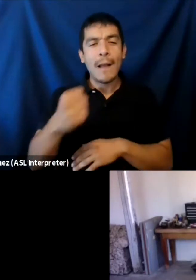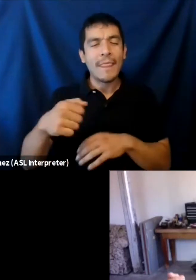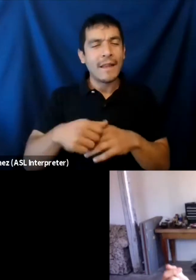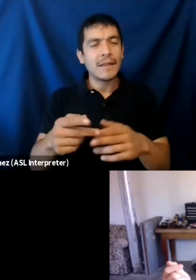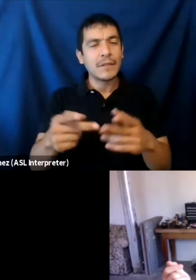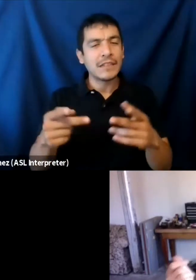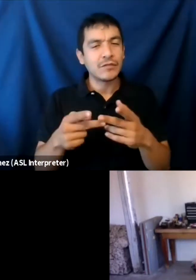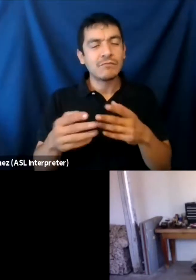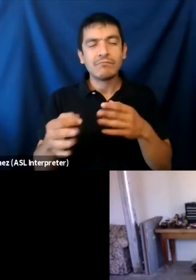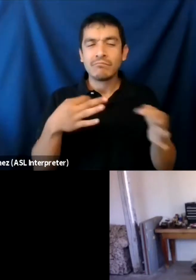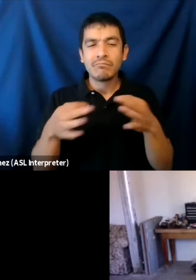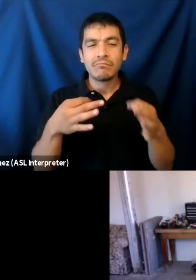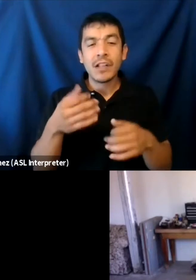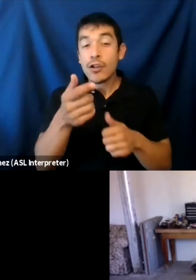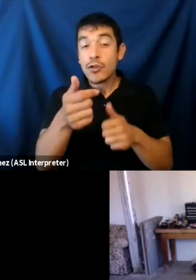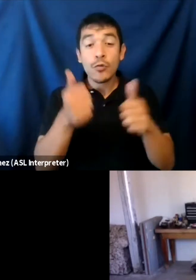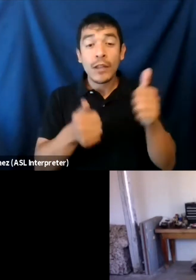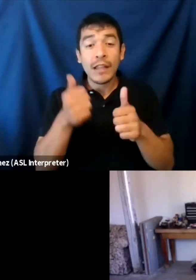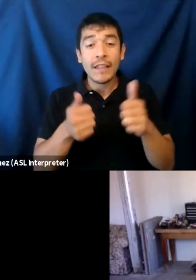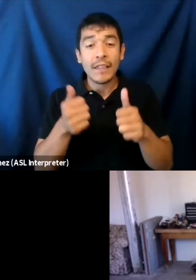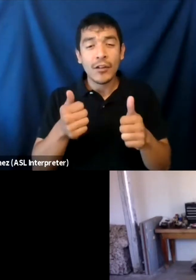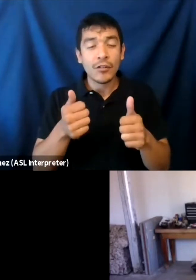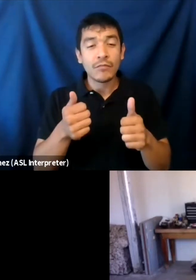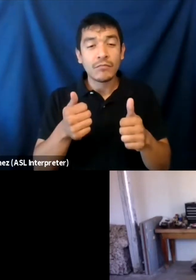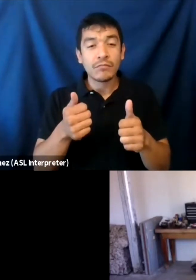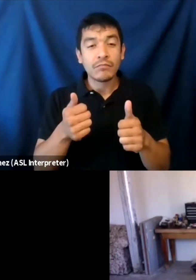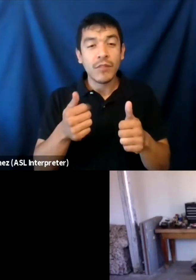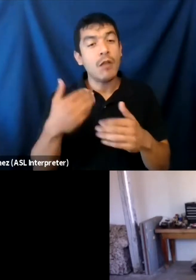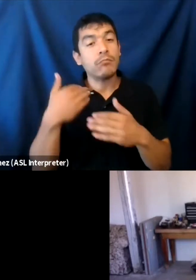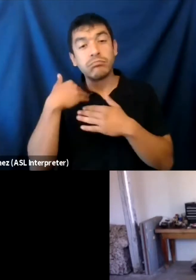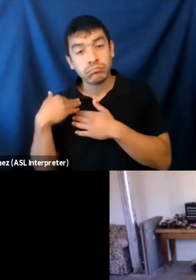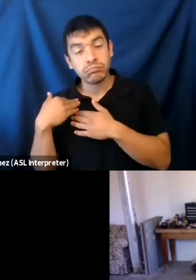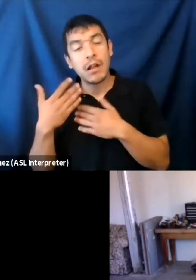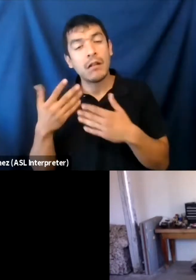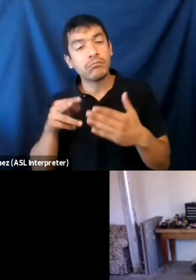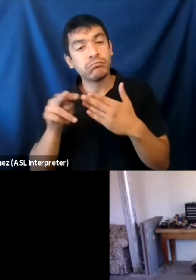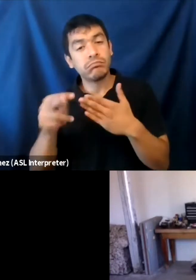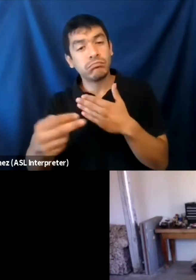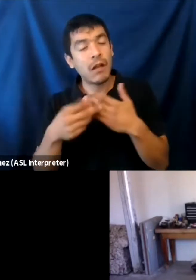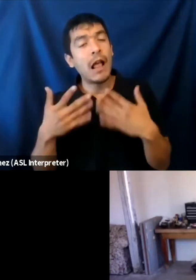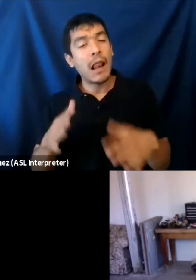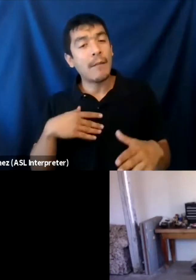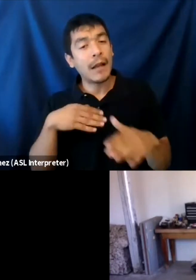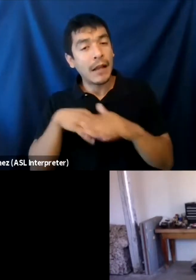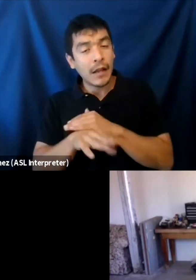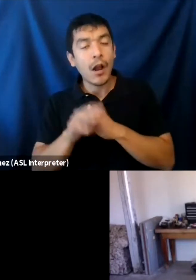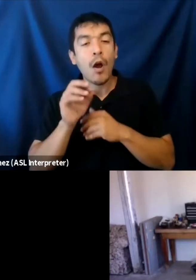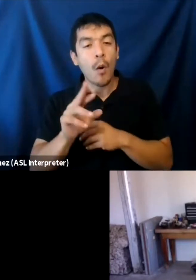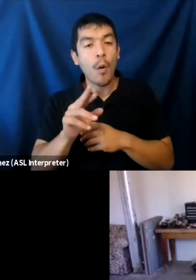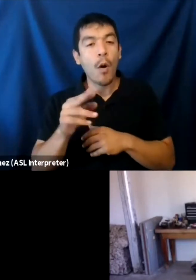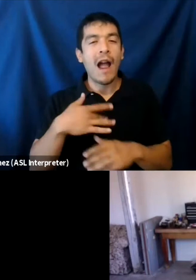look, you either fulfill your mandate of being transparent and letting us in, or there's this sort of negative hypocrisy